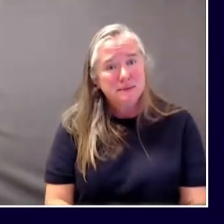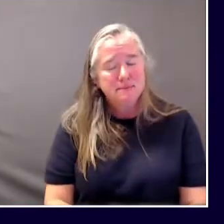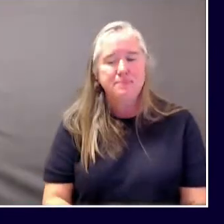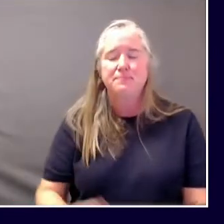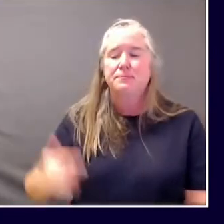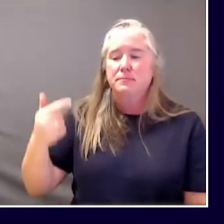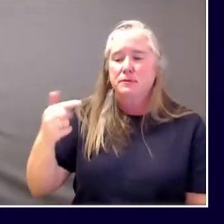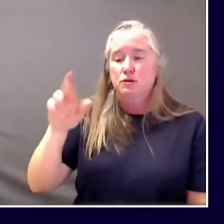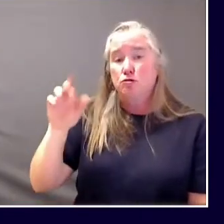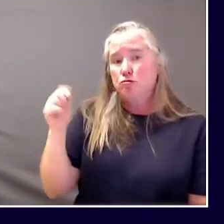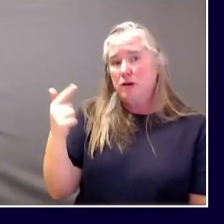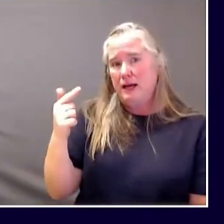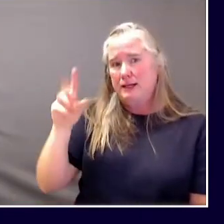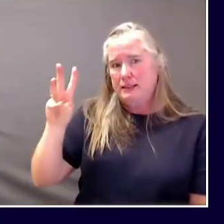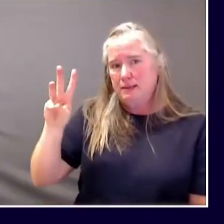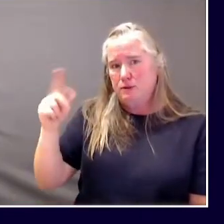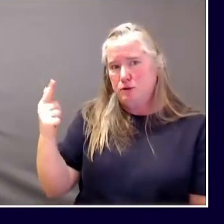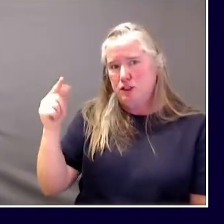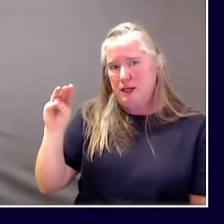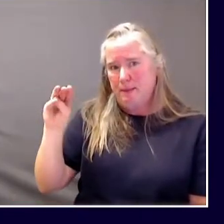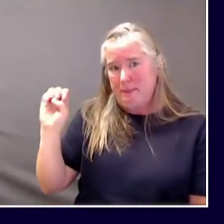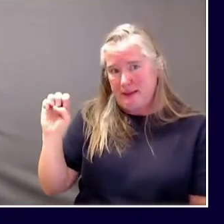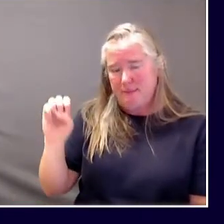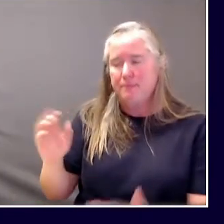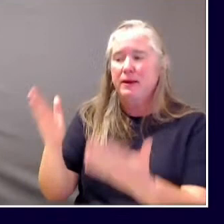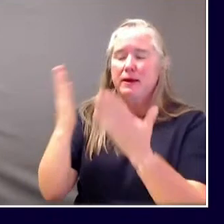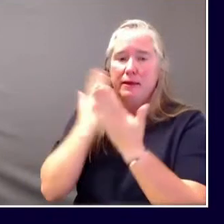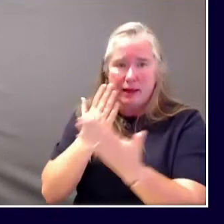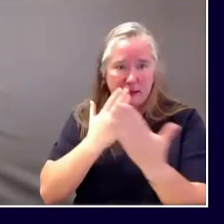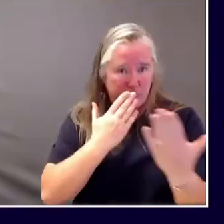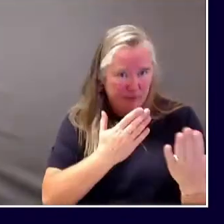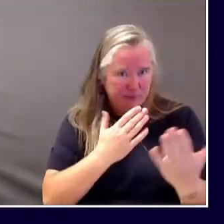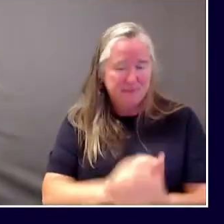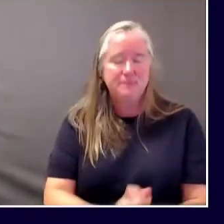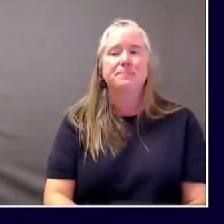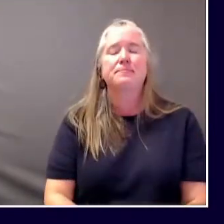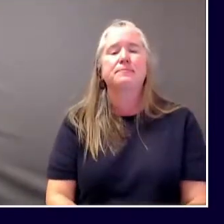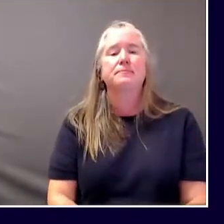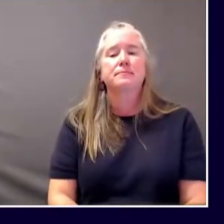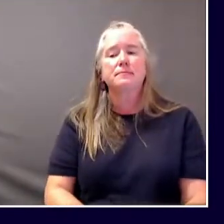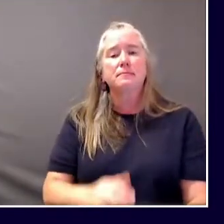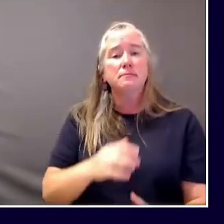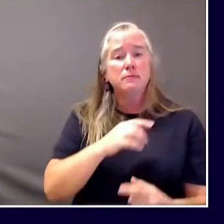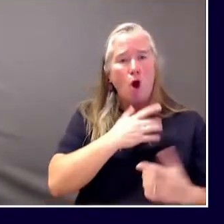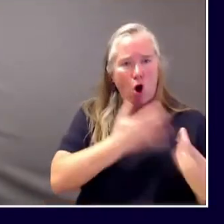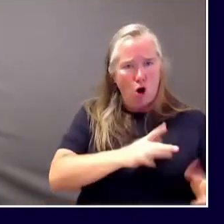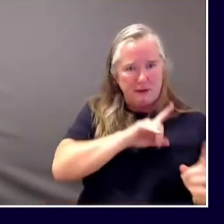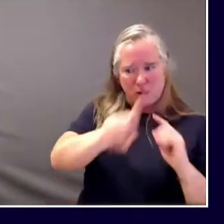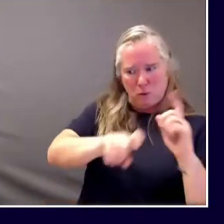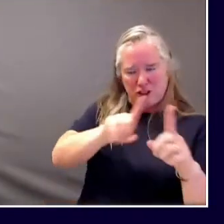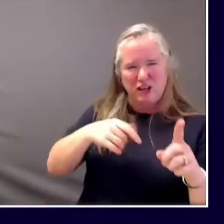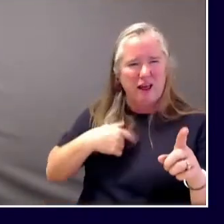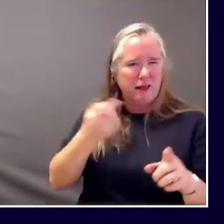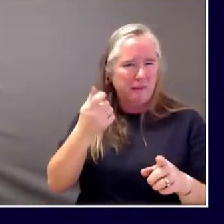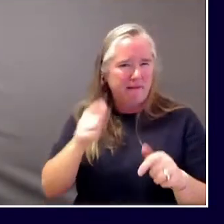thanks very much doctor shot thank you governor mills and commissioner later couple quick follow ups to what people been